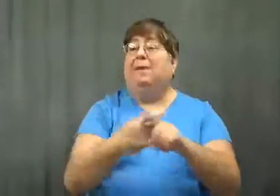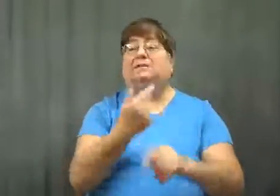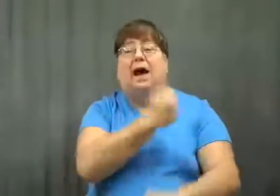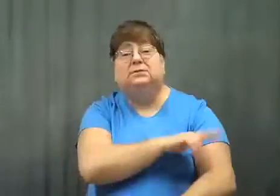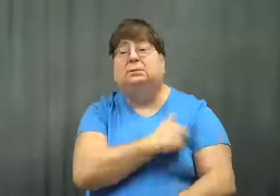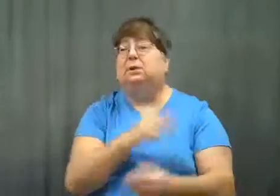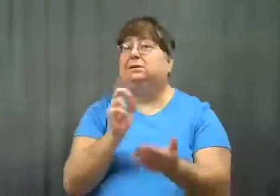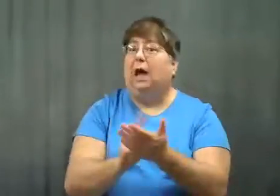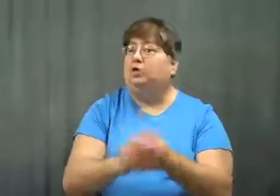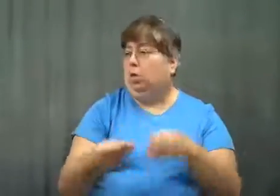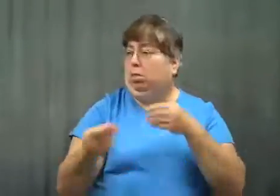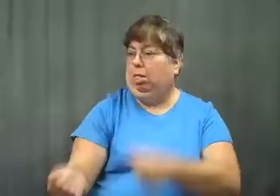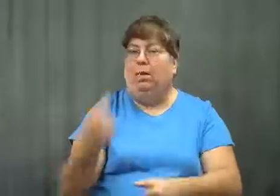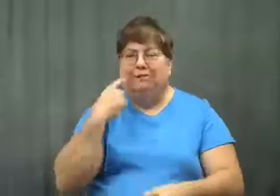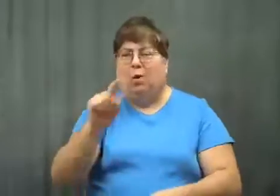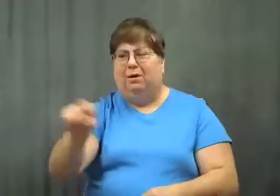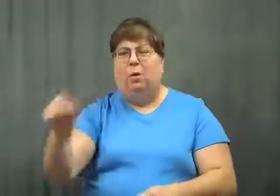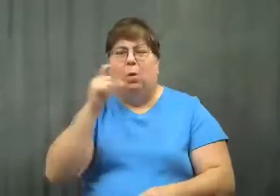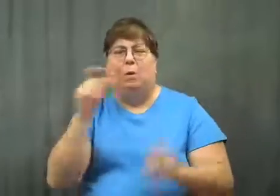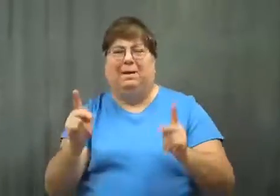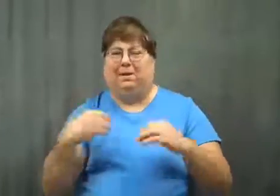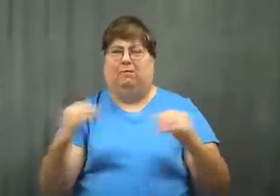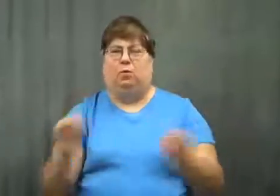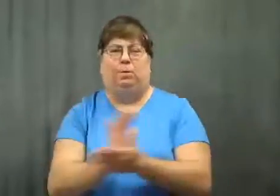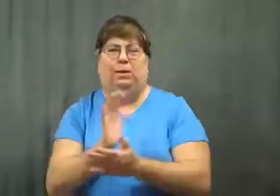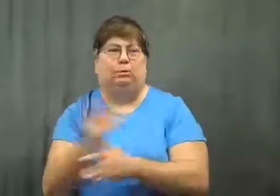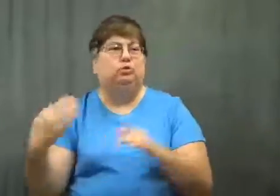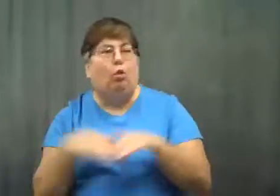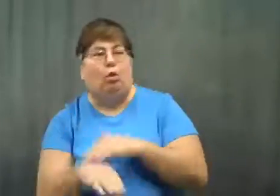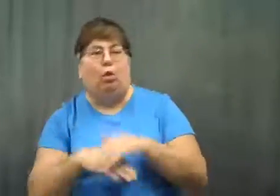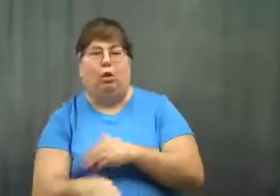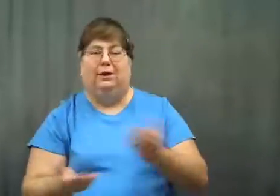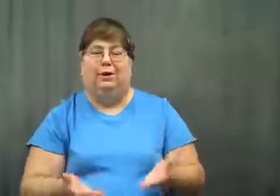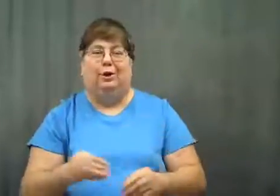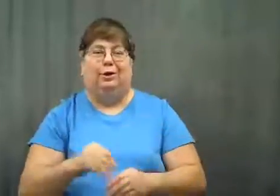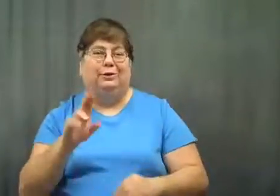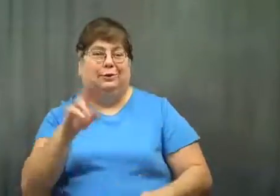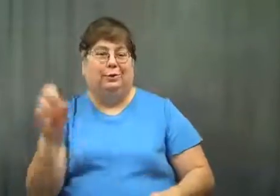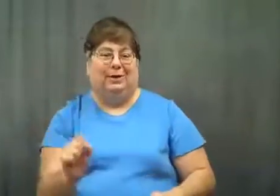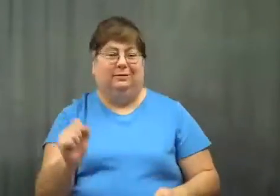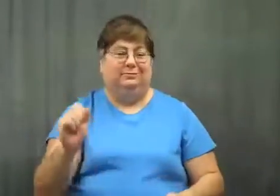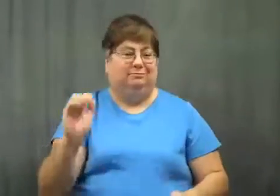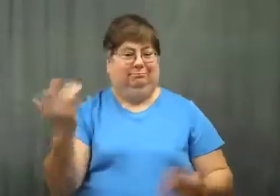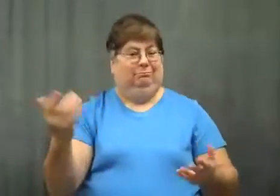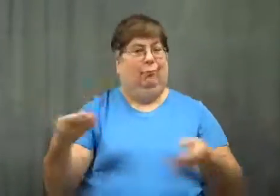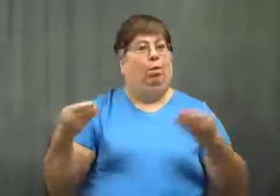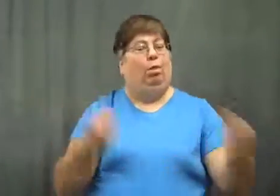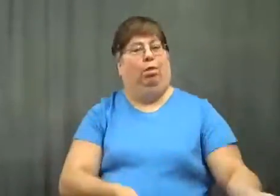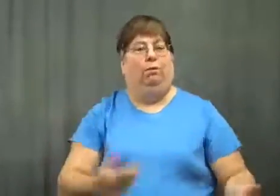and health care for the illegal immigrants.